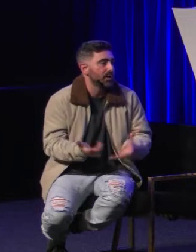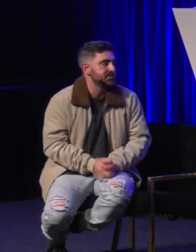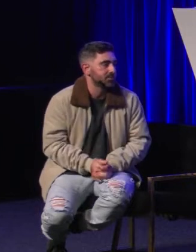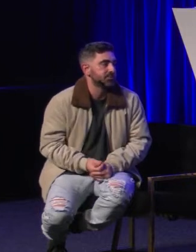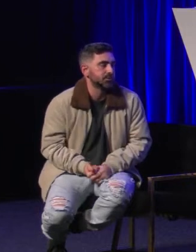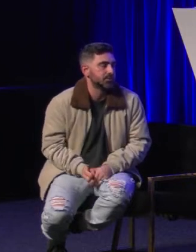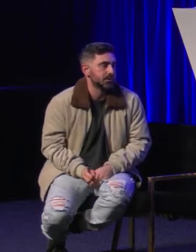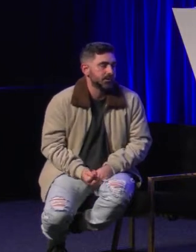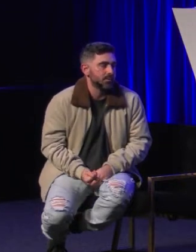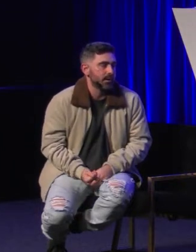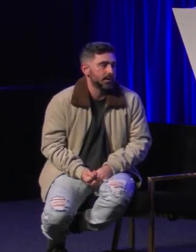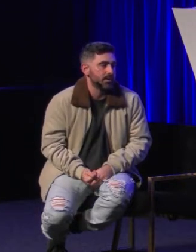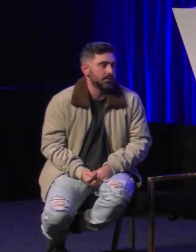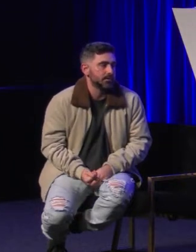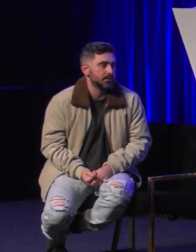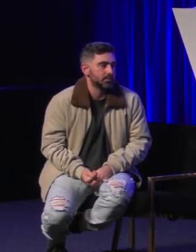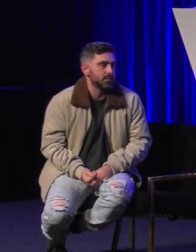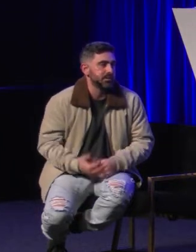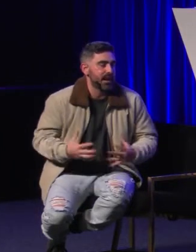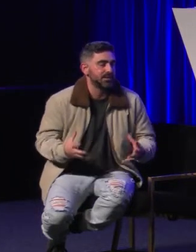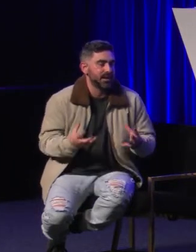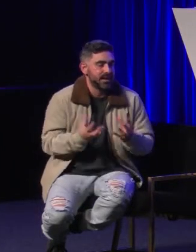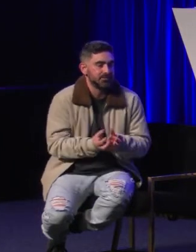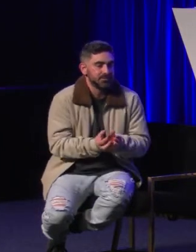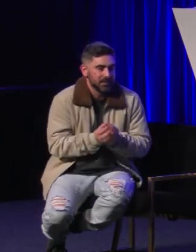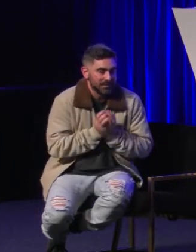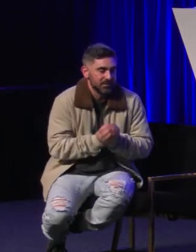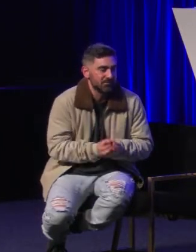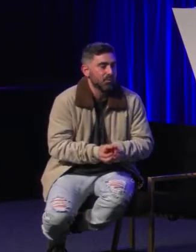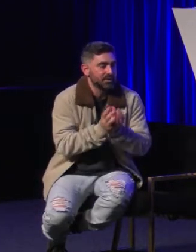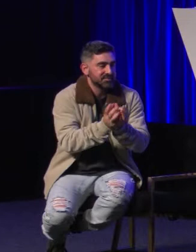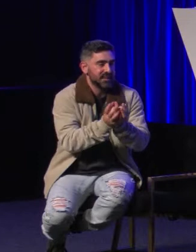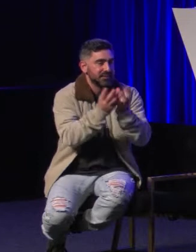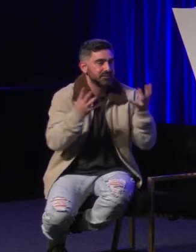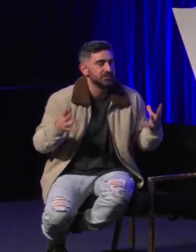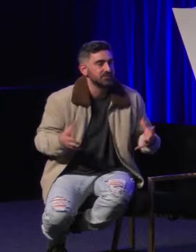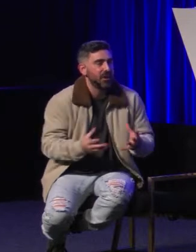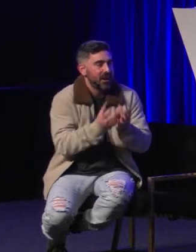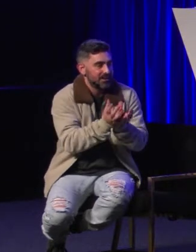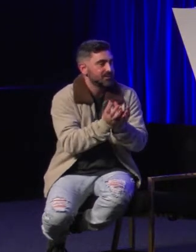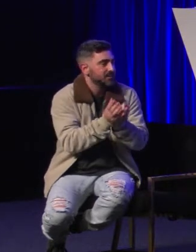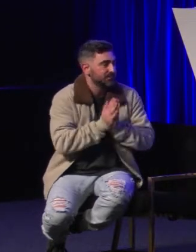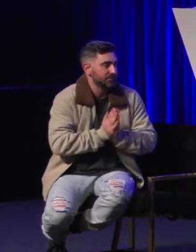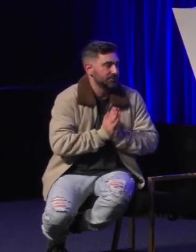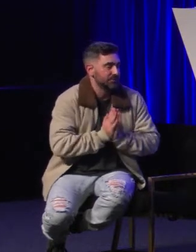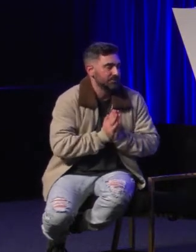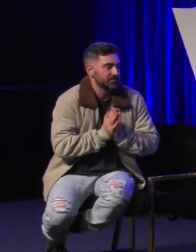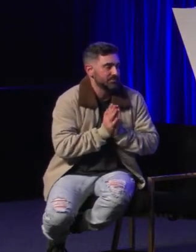shape or form where we can have like a voice and a guide to put